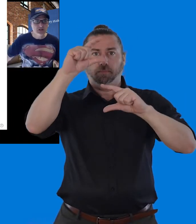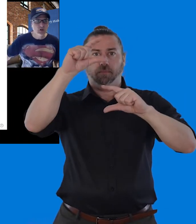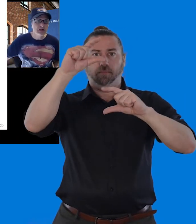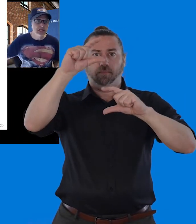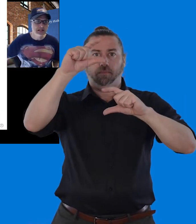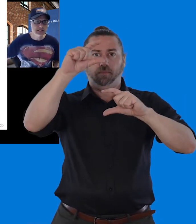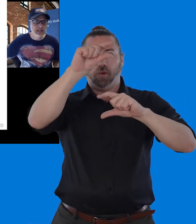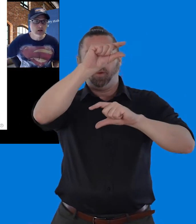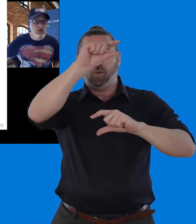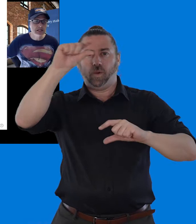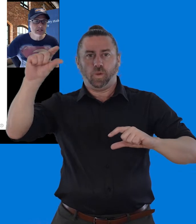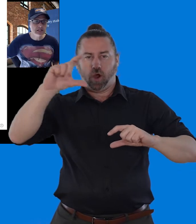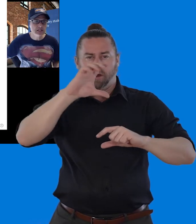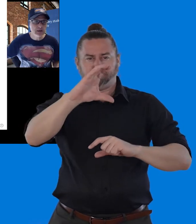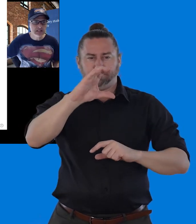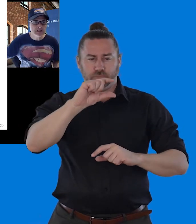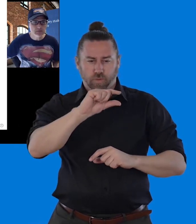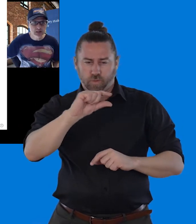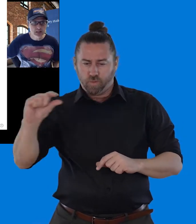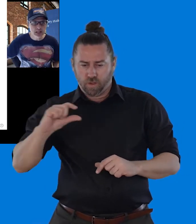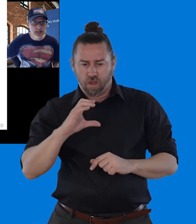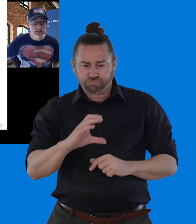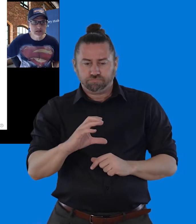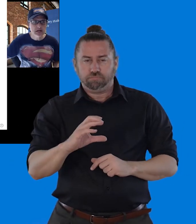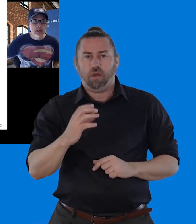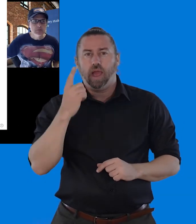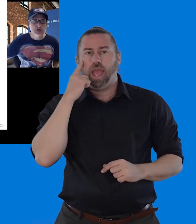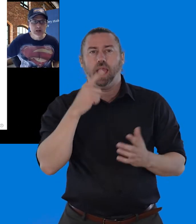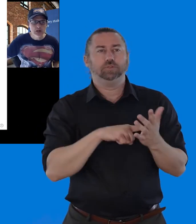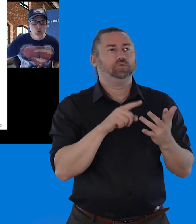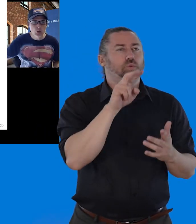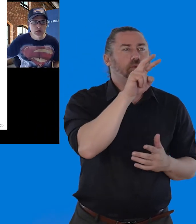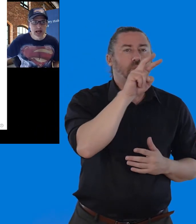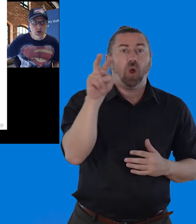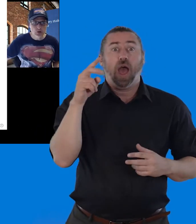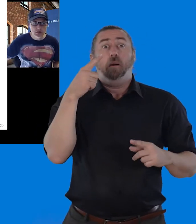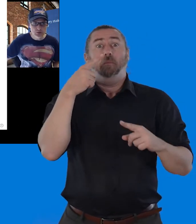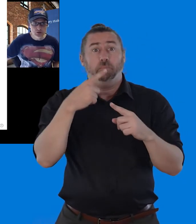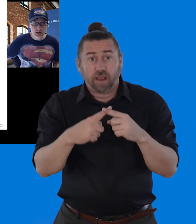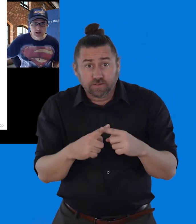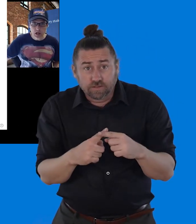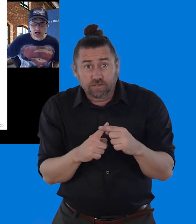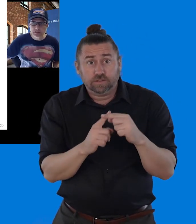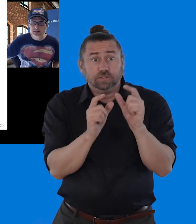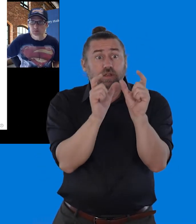And so, what it does is it increases the spacing between the letters, between the words and also between the lines.